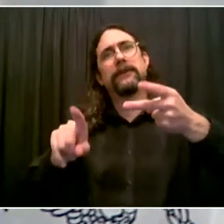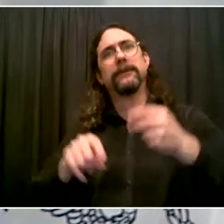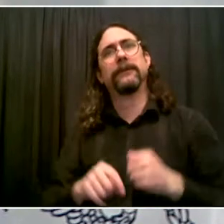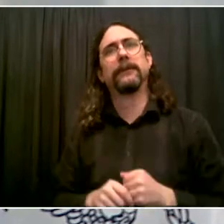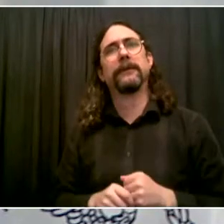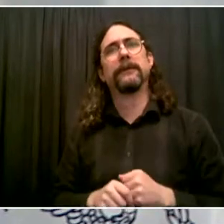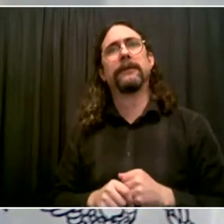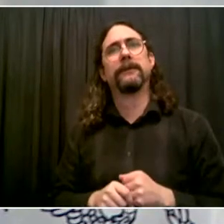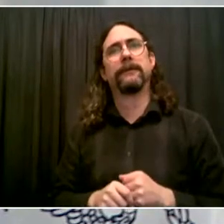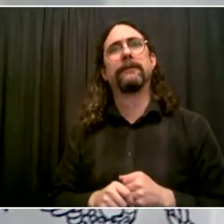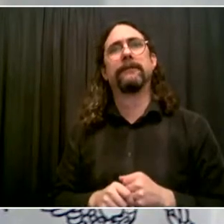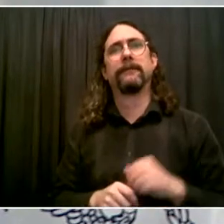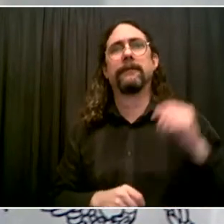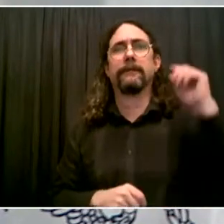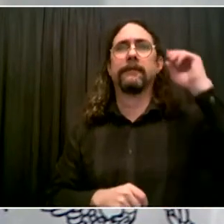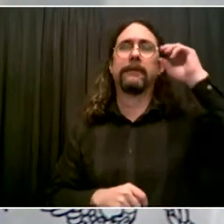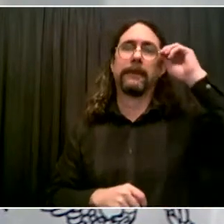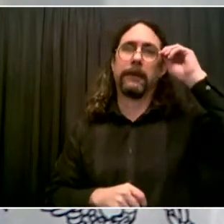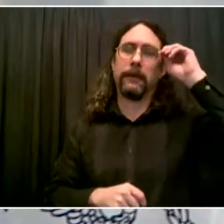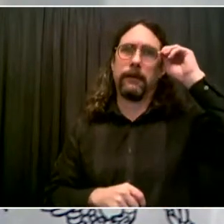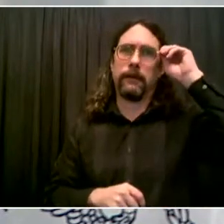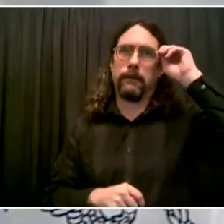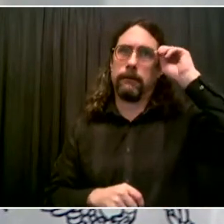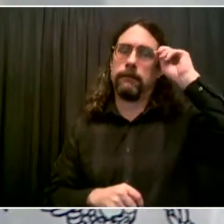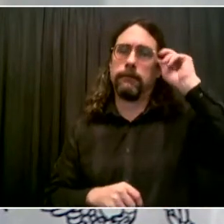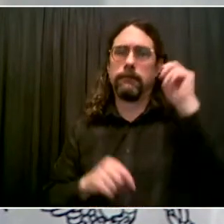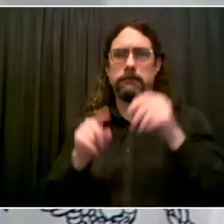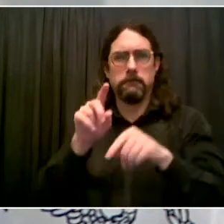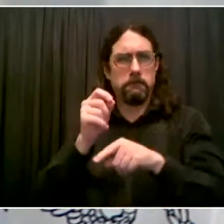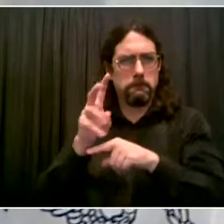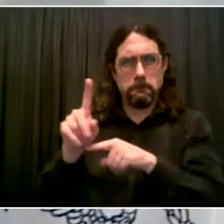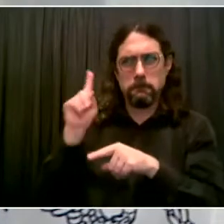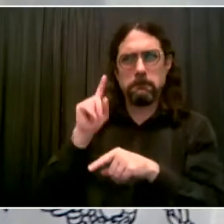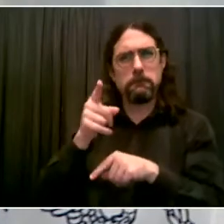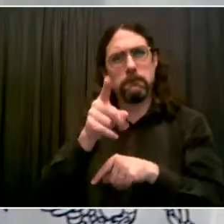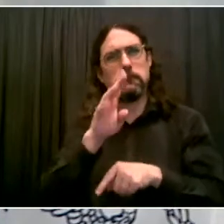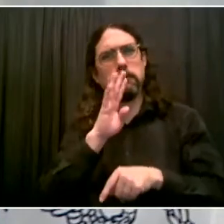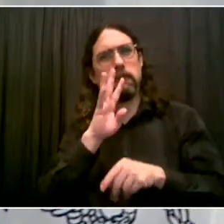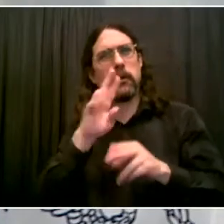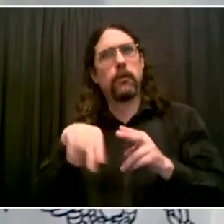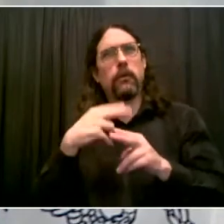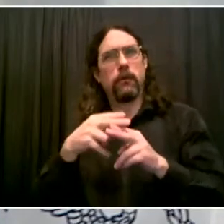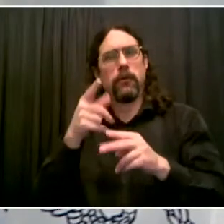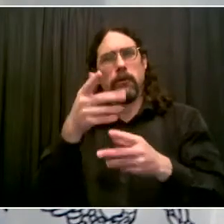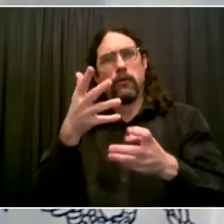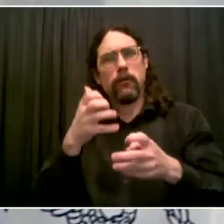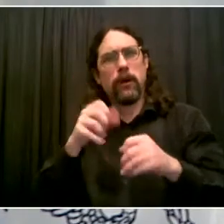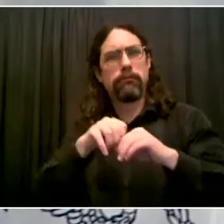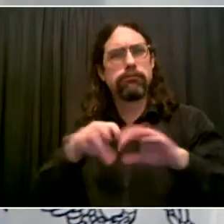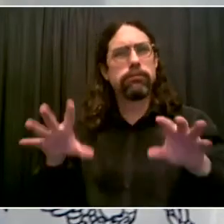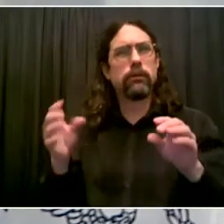ABOUT BROADBAND IN THE PLAN IN ORDER TO MAKE SURE KIDS CAN HAVE MME OR INTERNET ACCESS